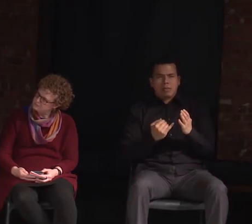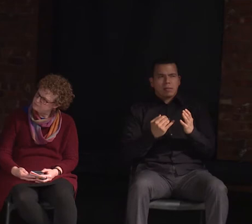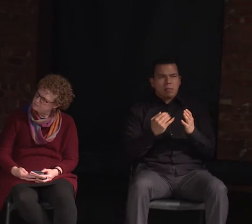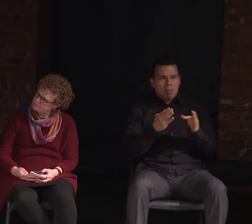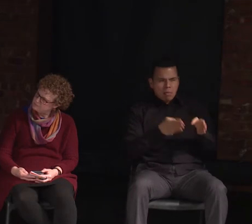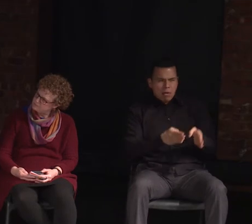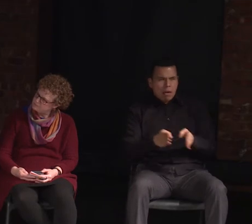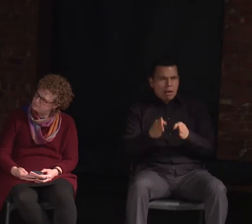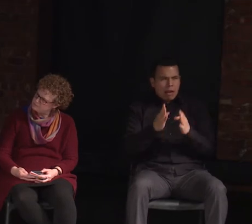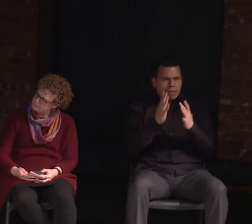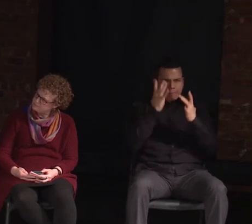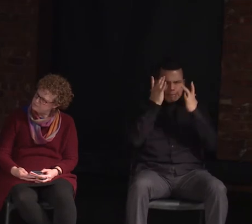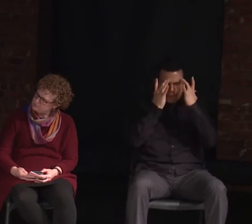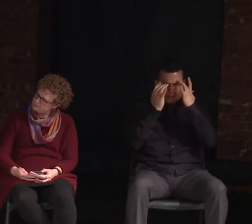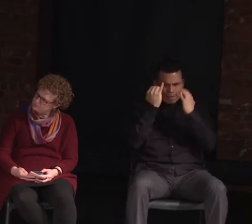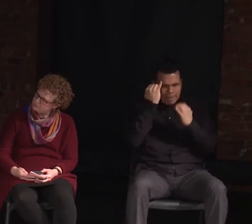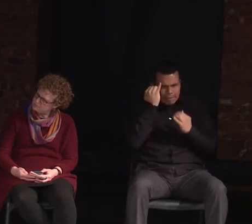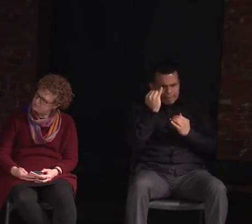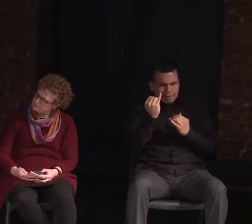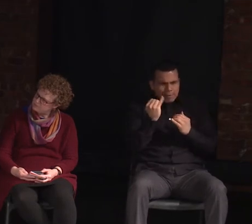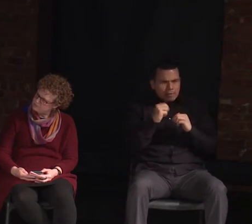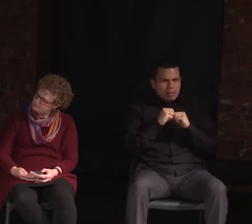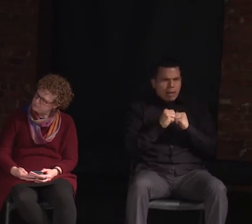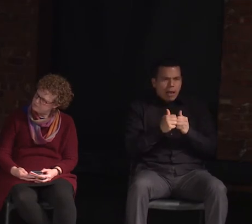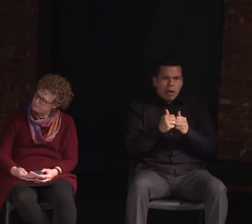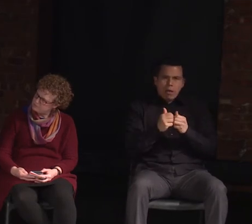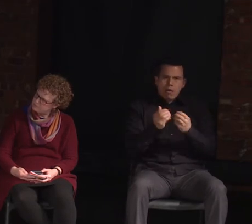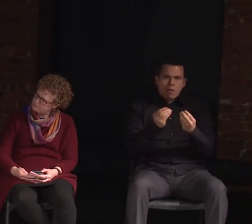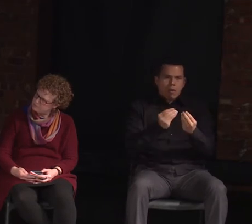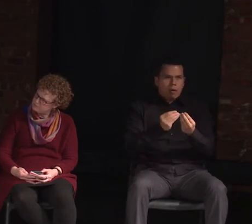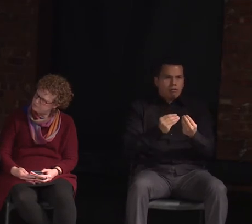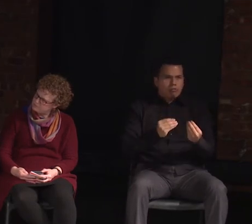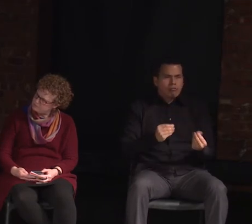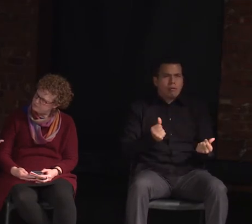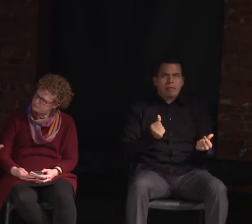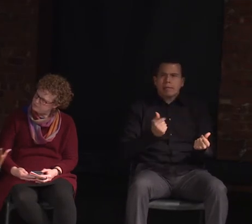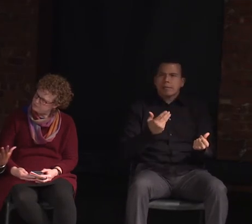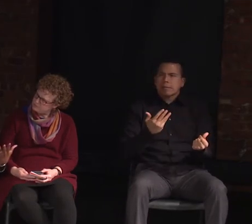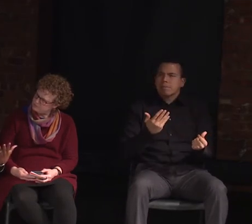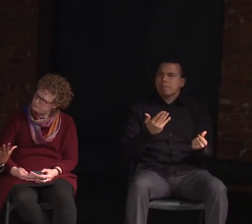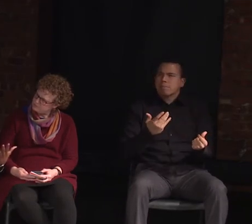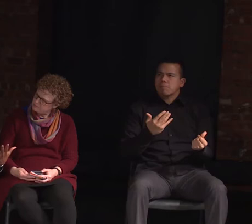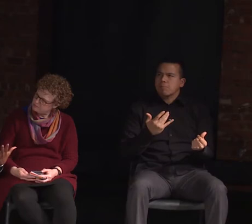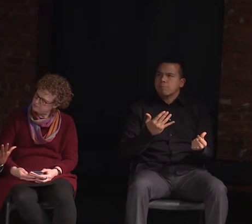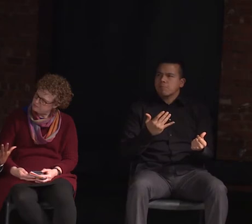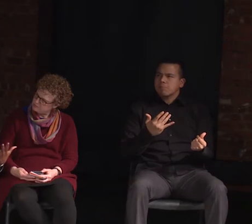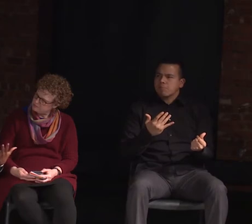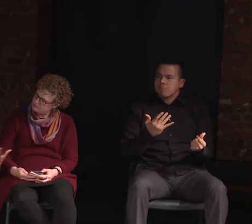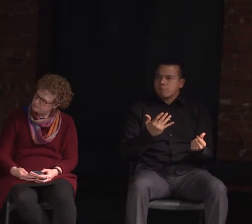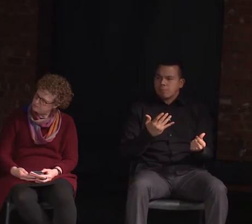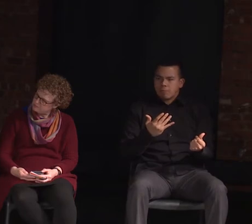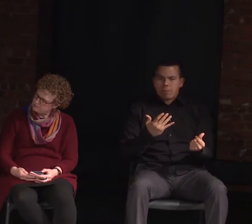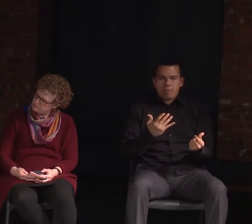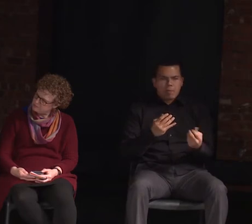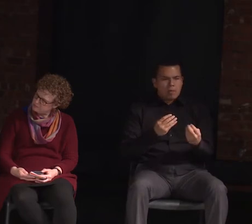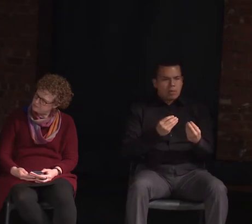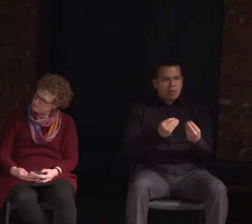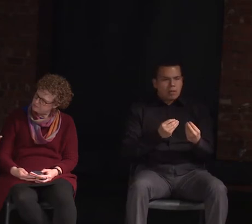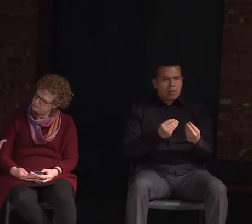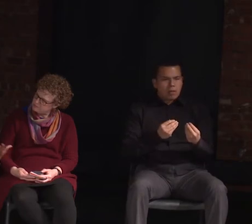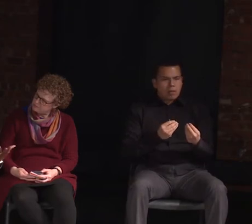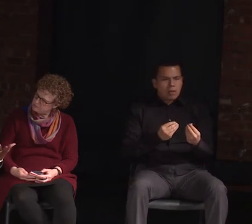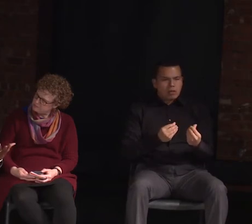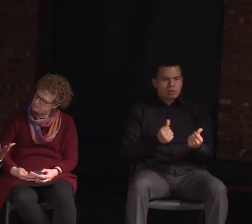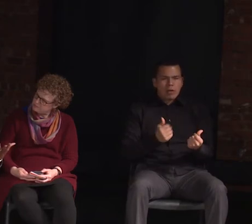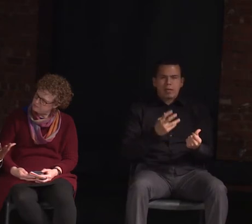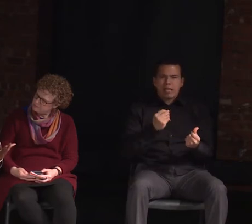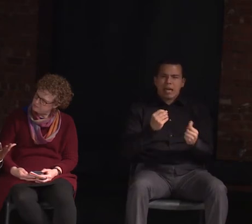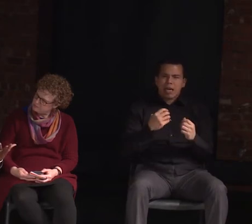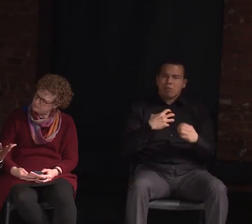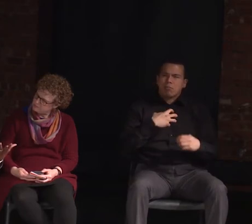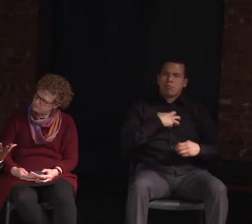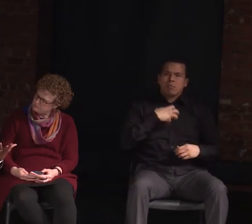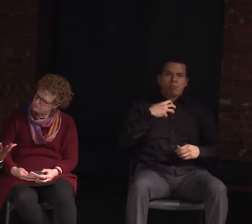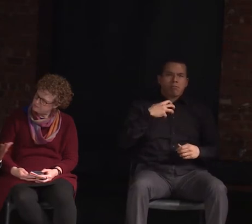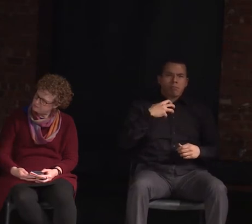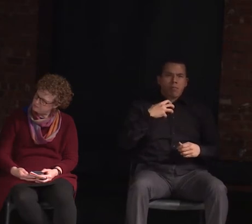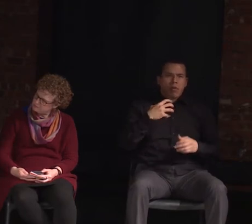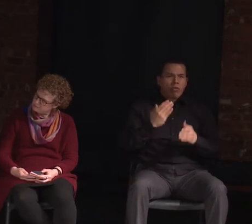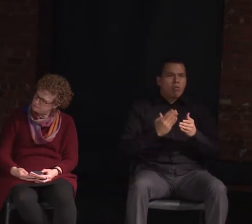about how they addressed and contested about rights and